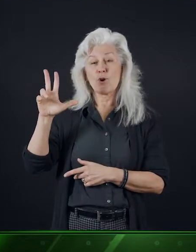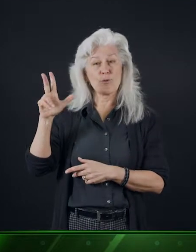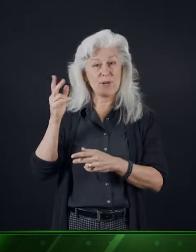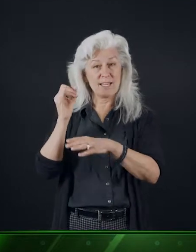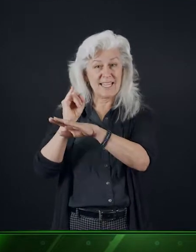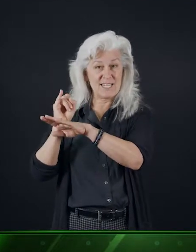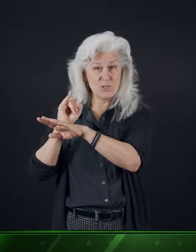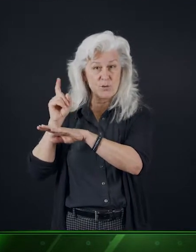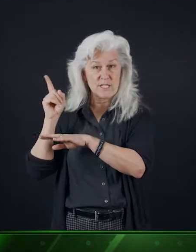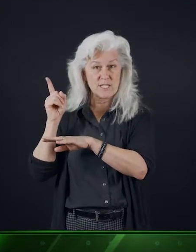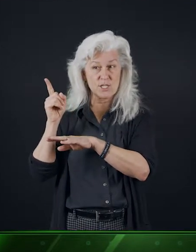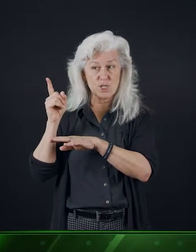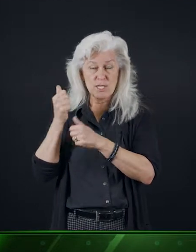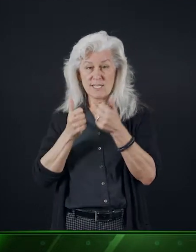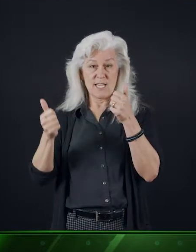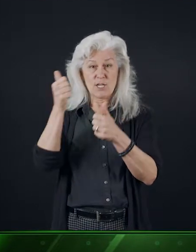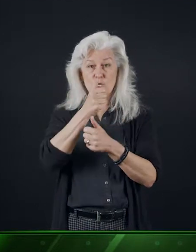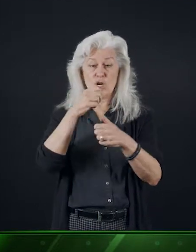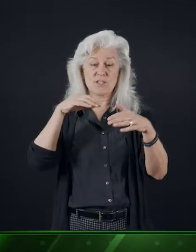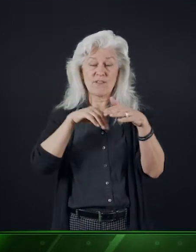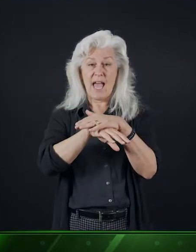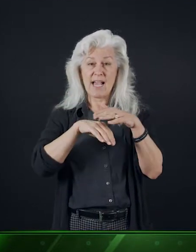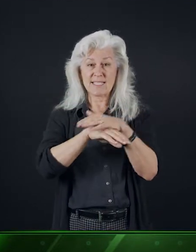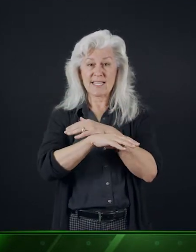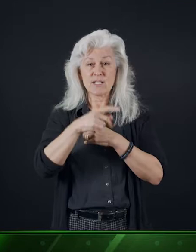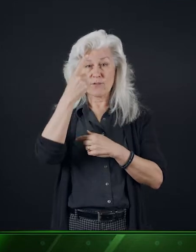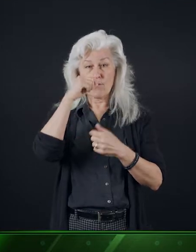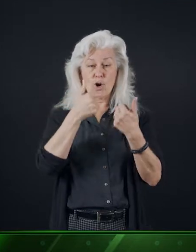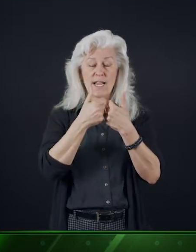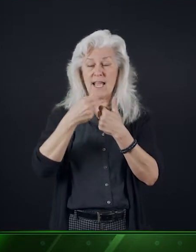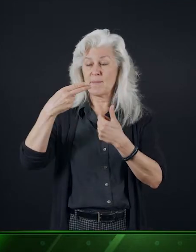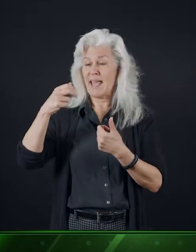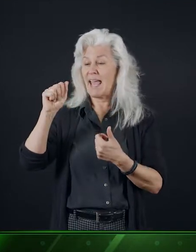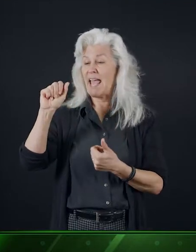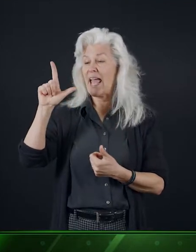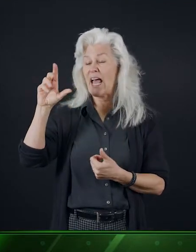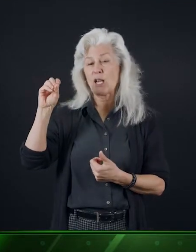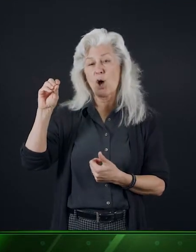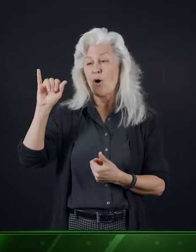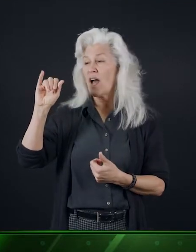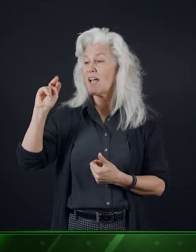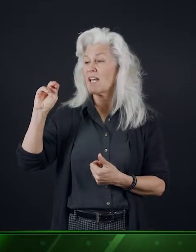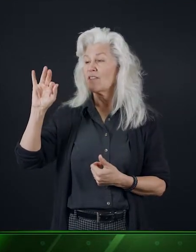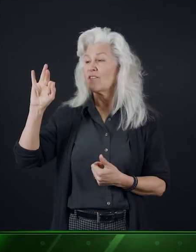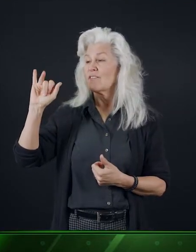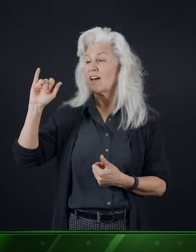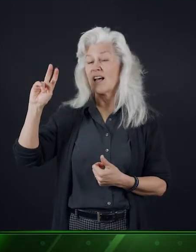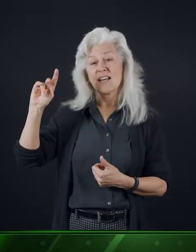She's in charge of tackling accessibility for Halo Infinite. Welcome Paige. Hi, Morgan. It's great to be here.